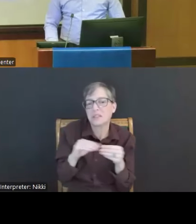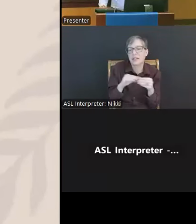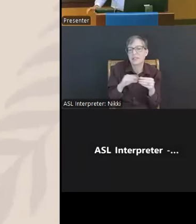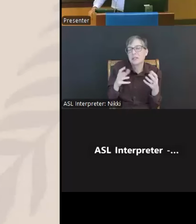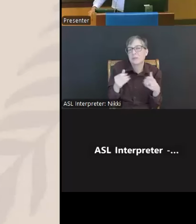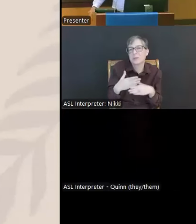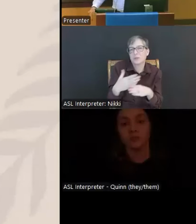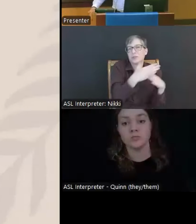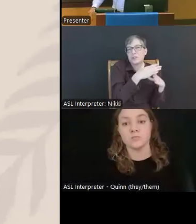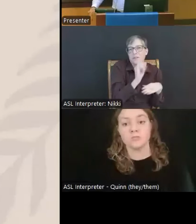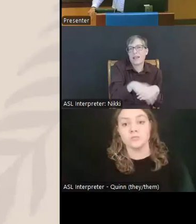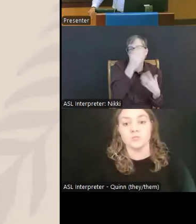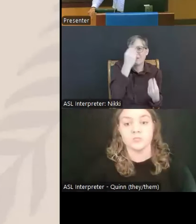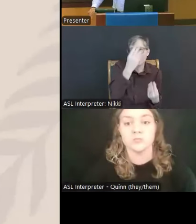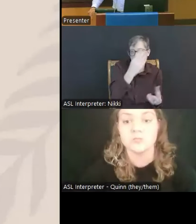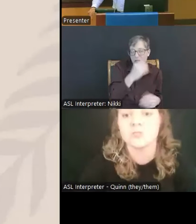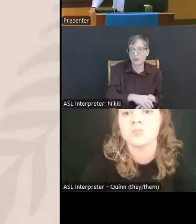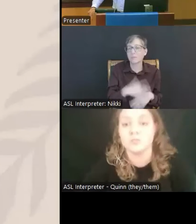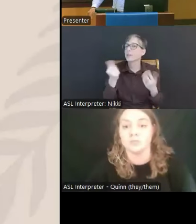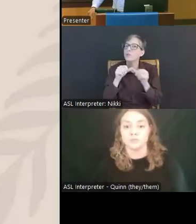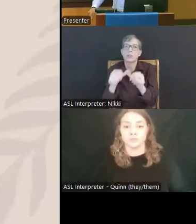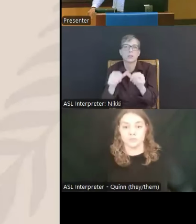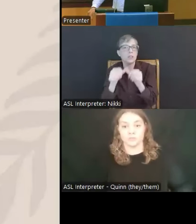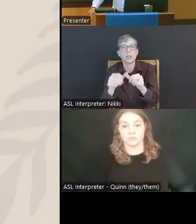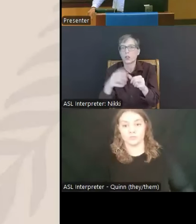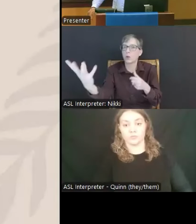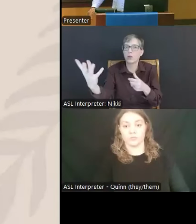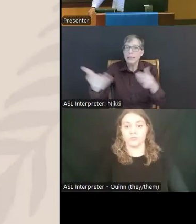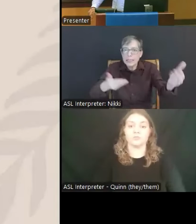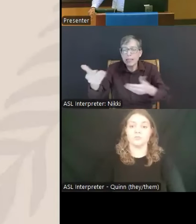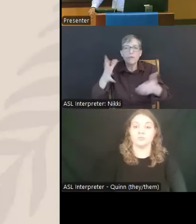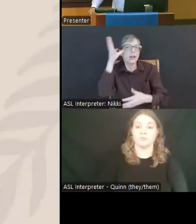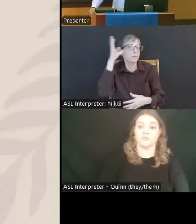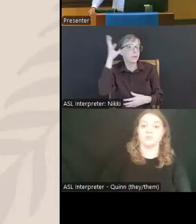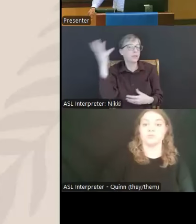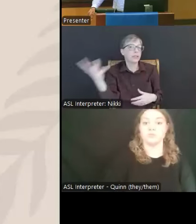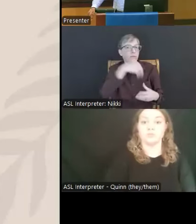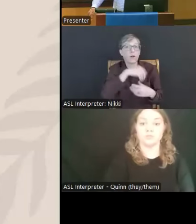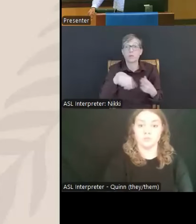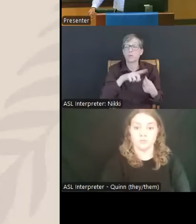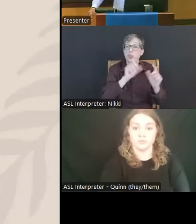but continue to have parent voice whenever you can continue to allow parents to sit at the table not